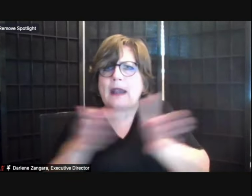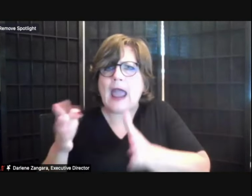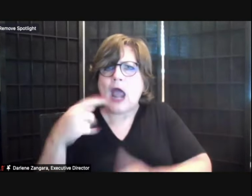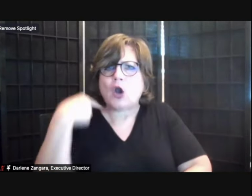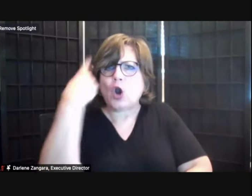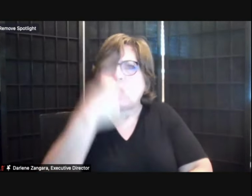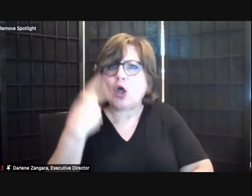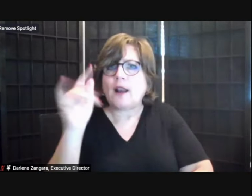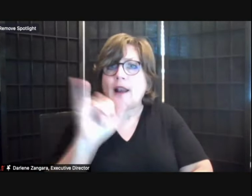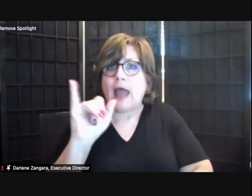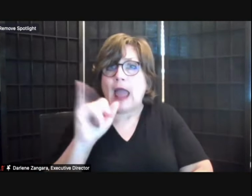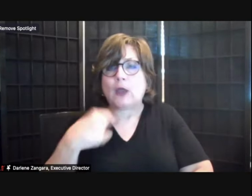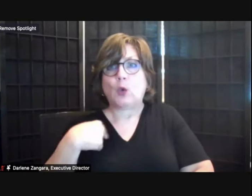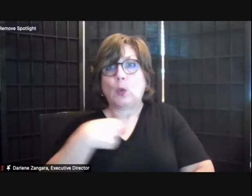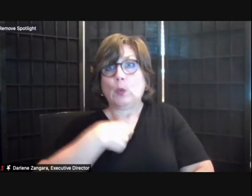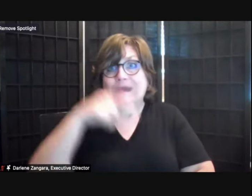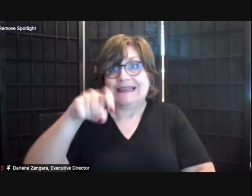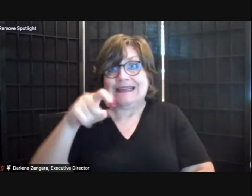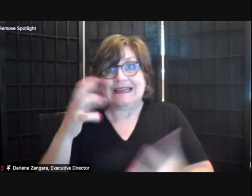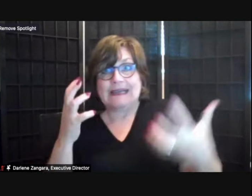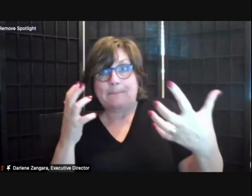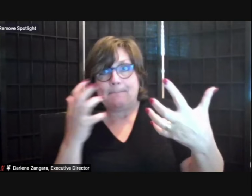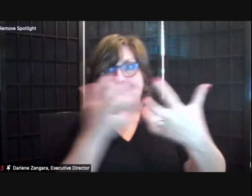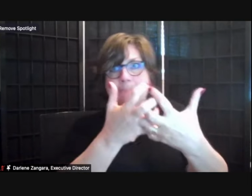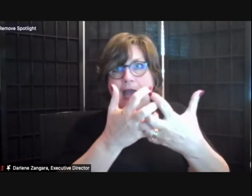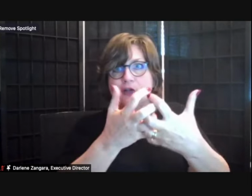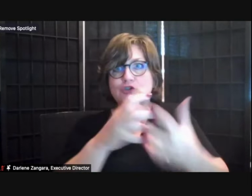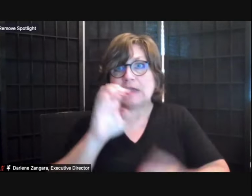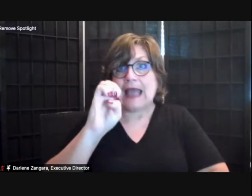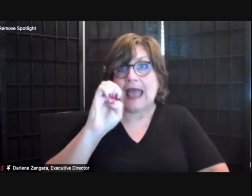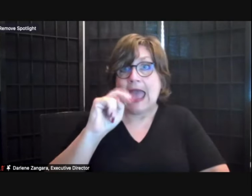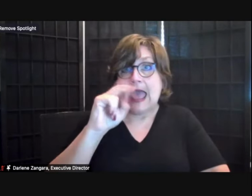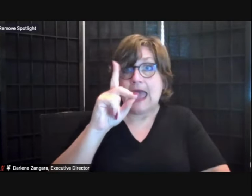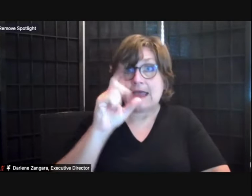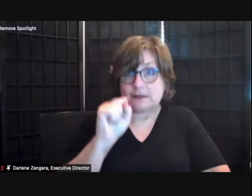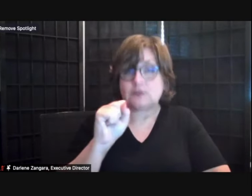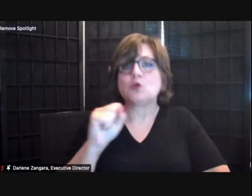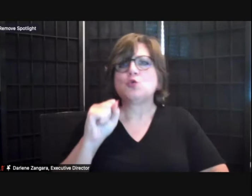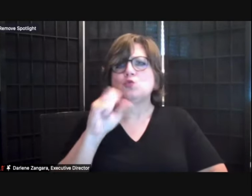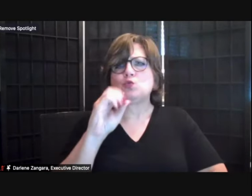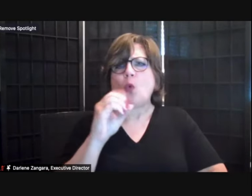we decided what our strategic plan would look like. We needed